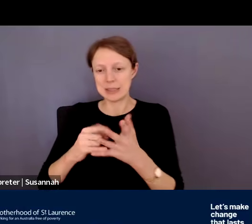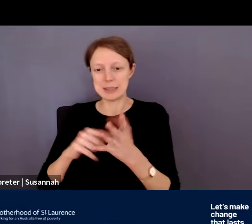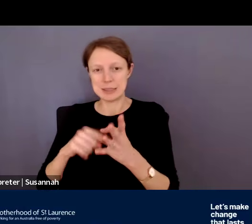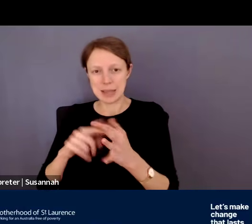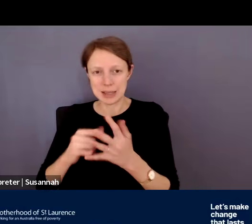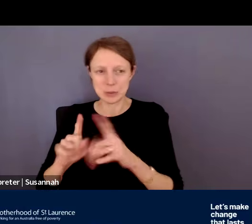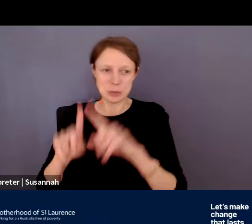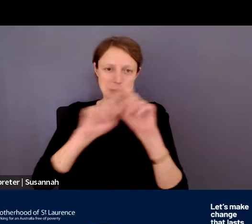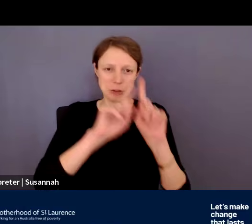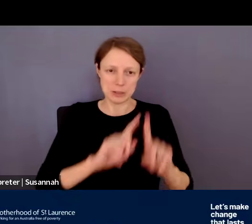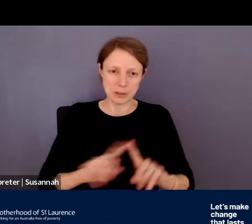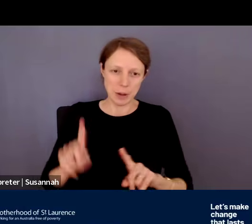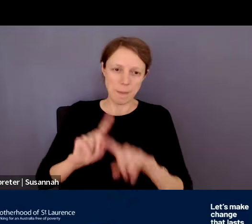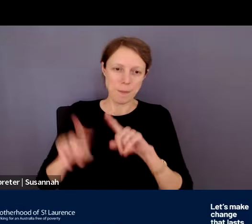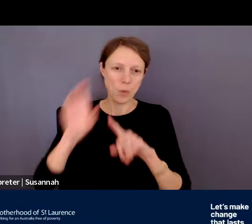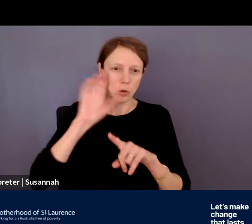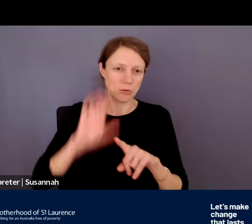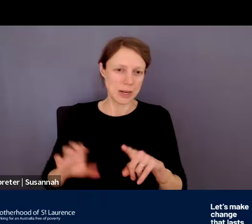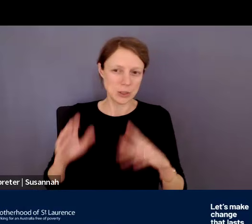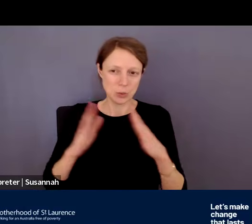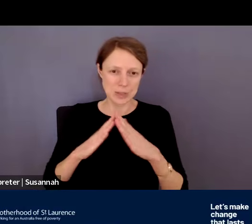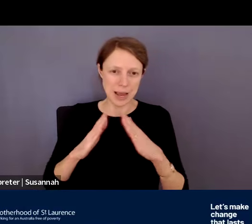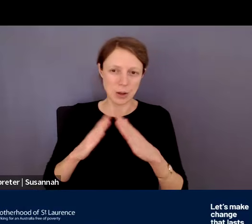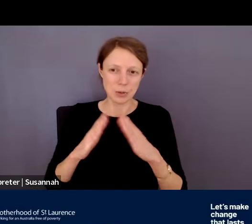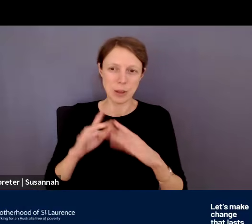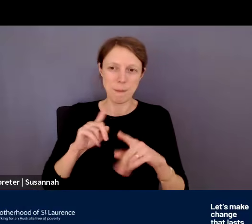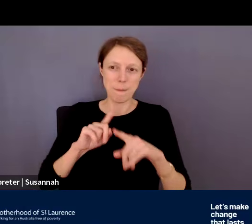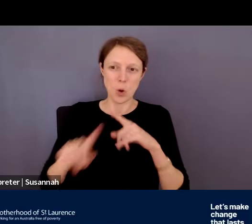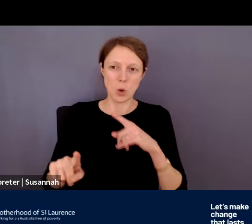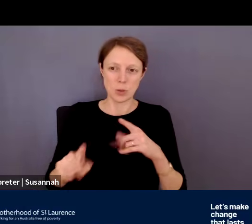in regional towns most allied health practices are operating in a kind of de facto consortium